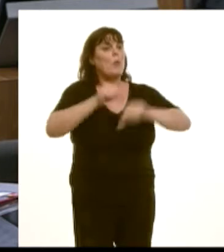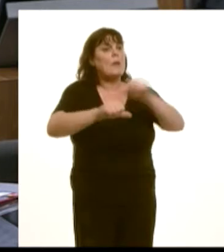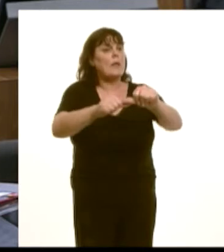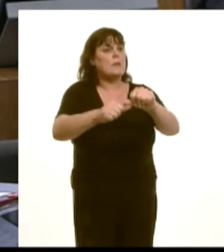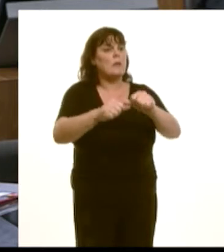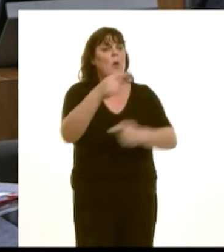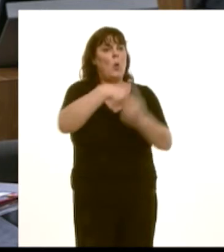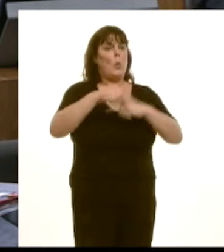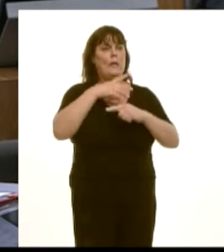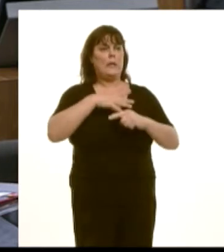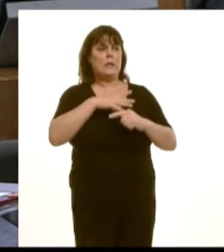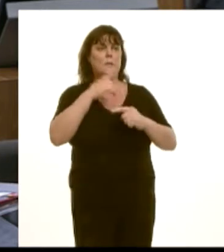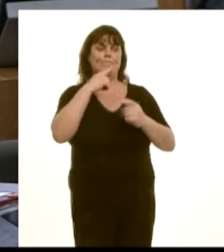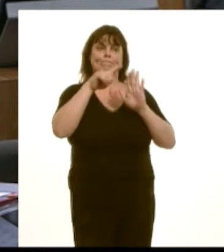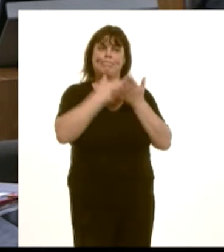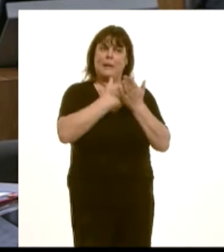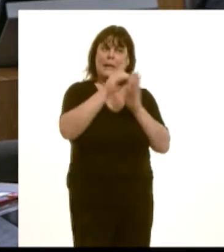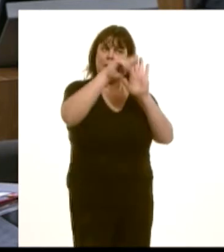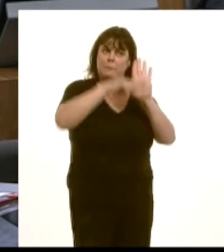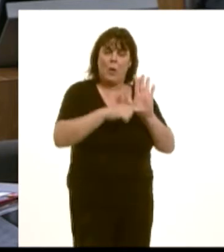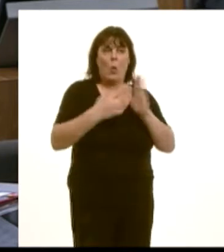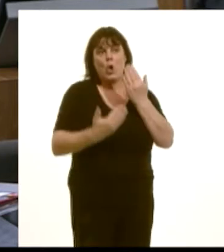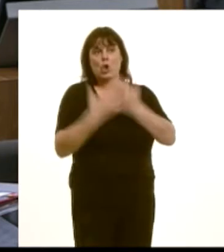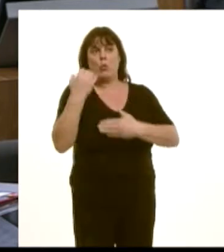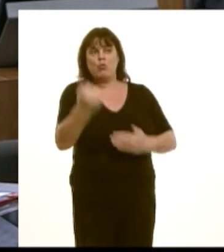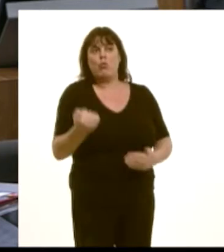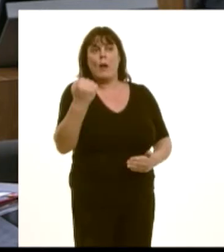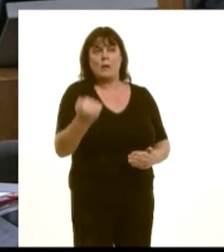we will need to specify what rolling stock should be made available. The last thing we